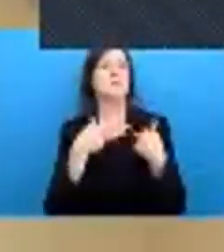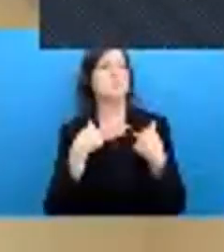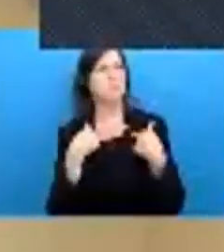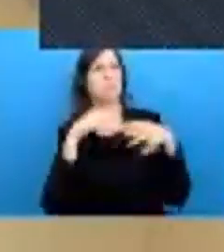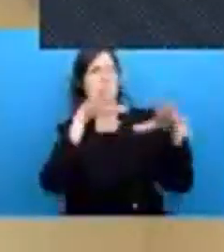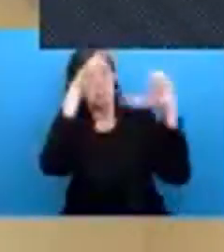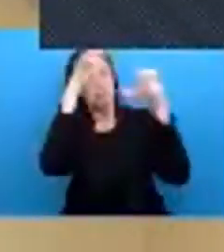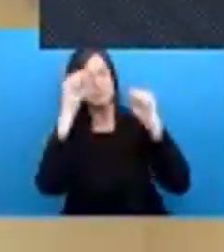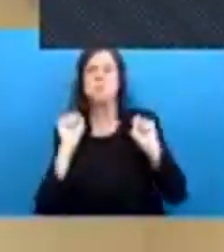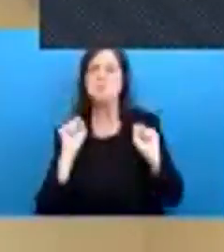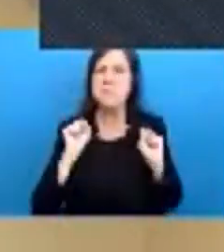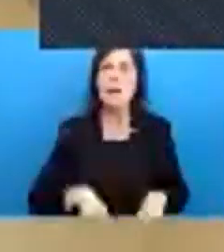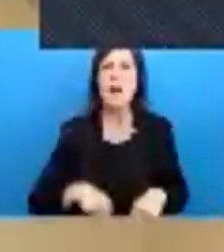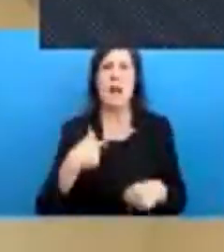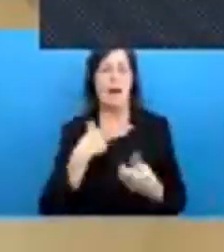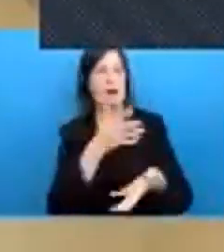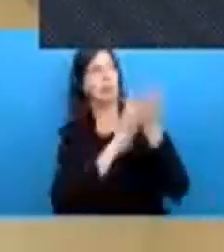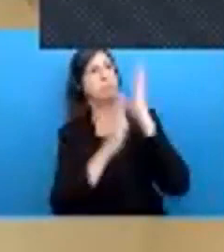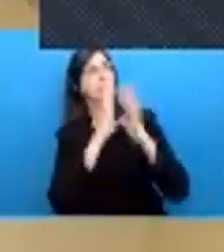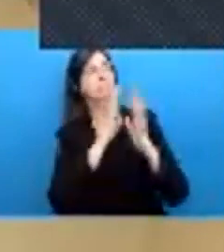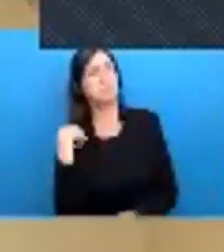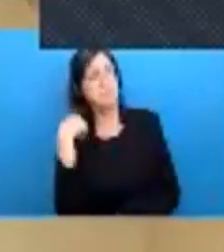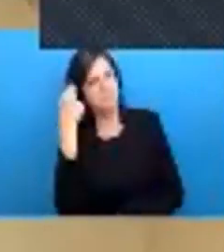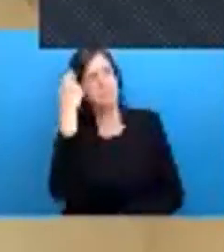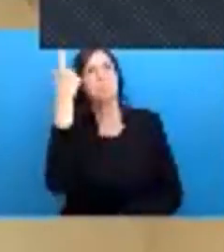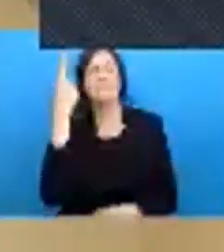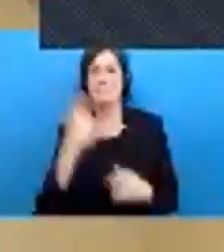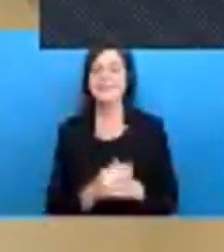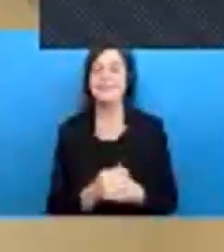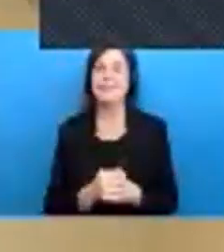really proud that I have a